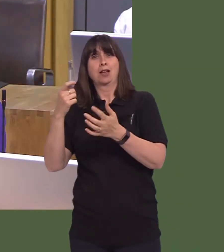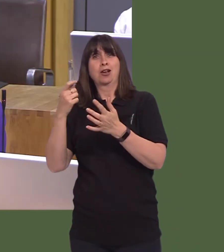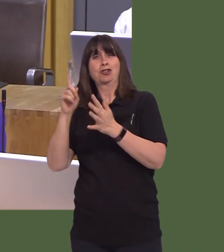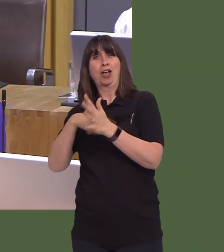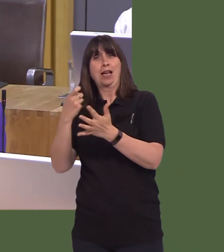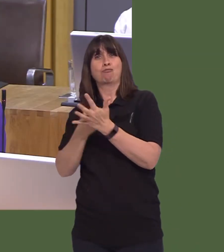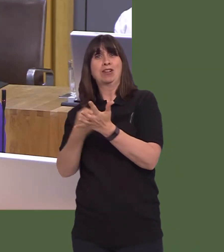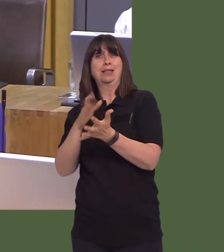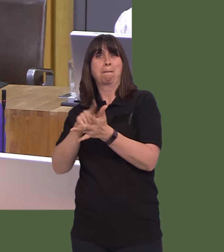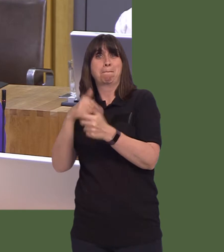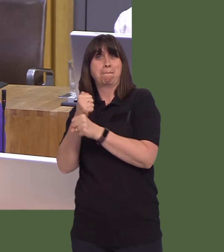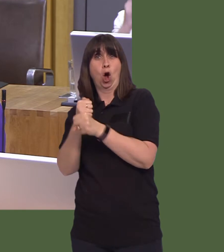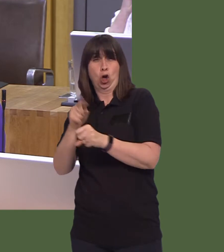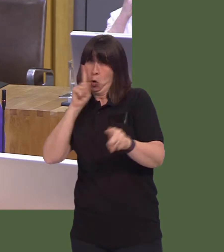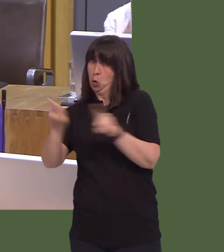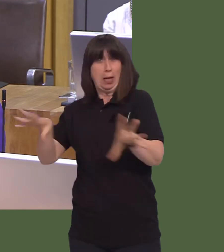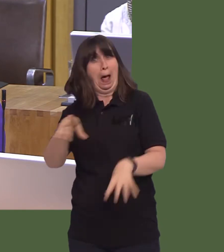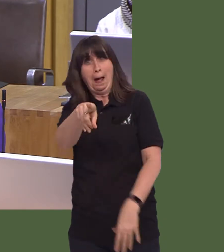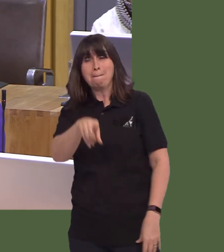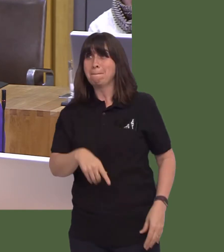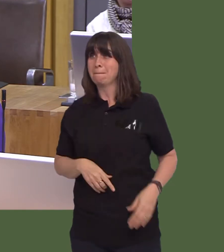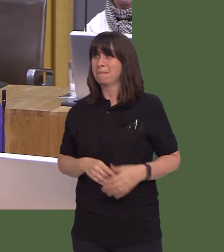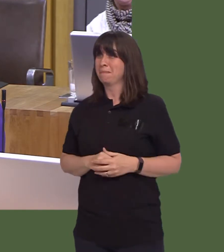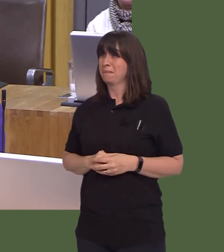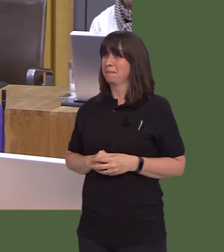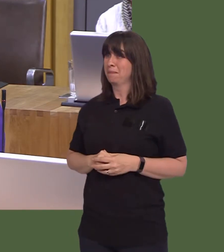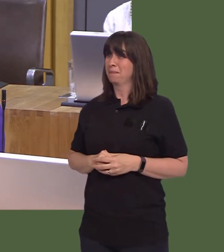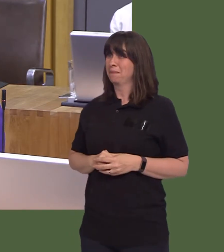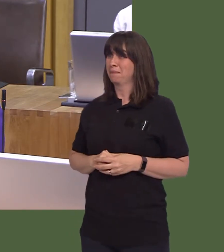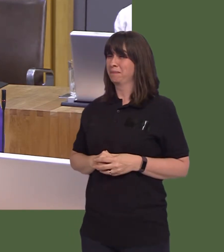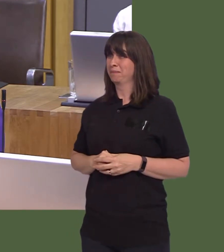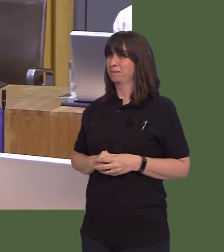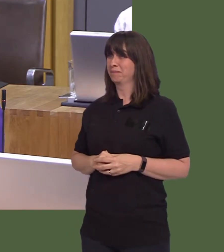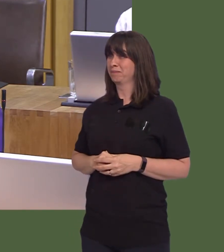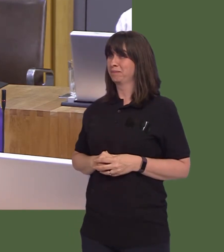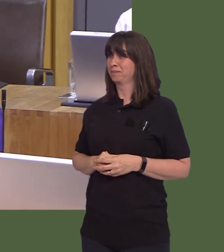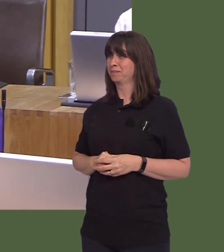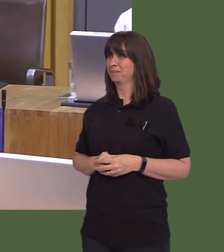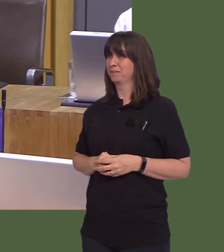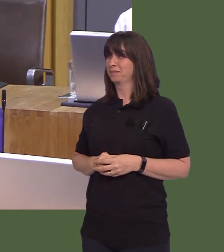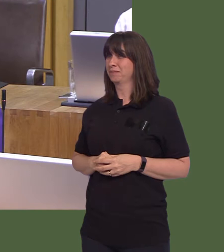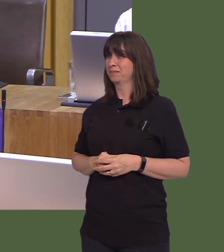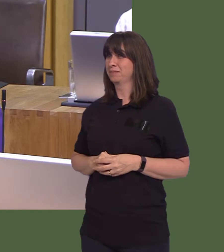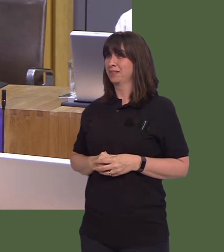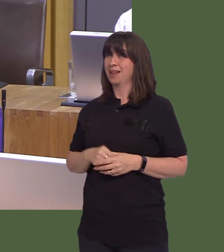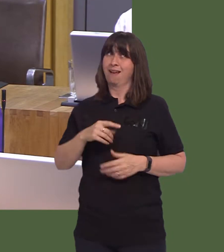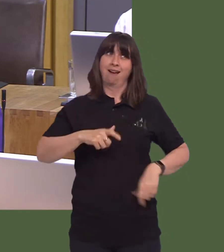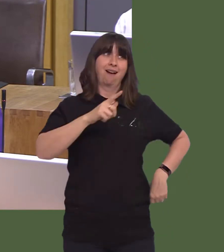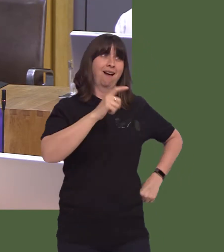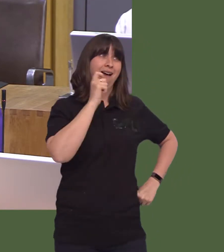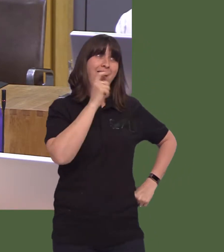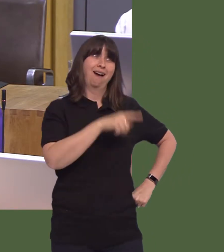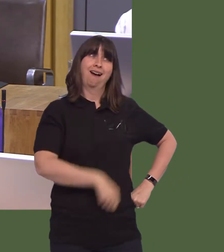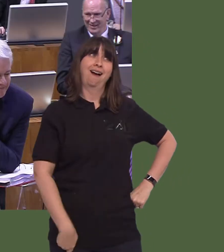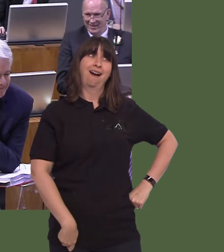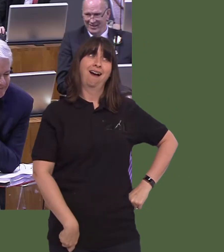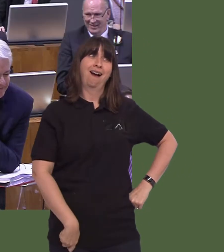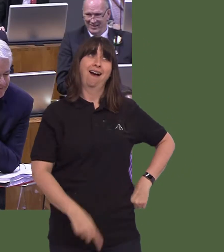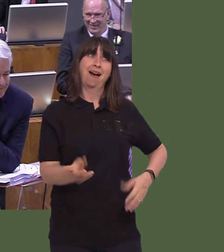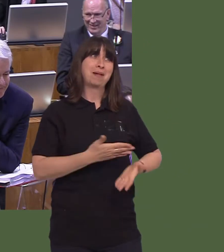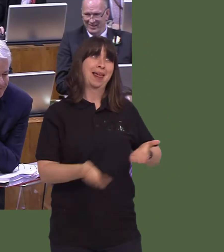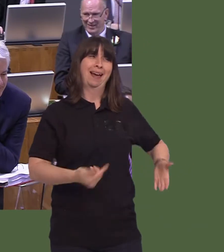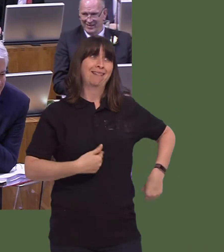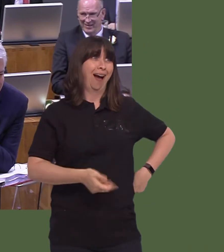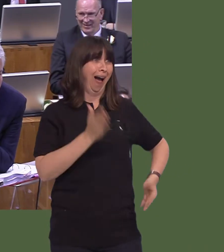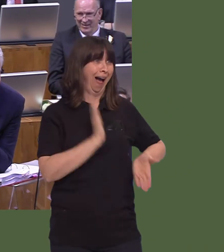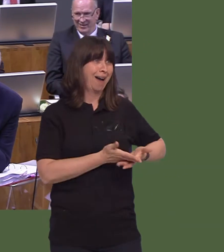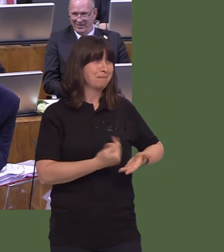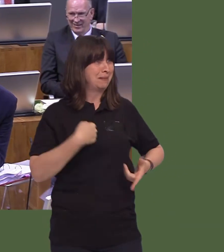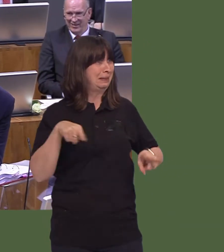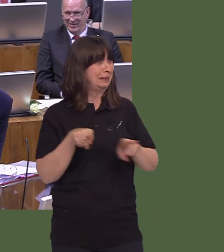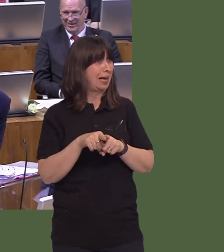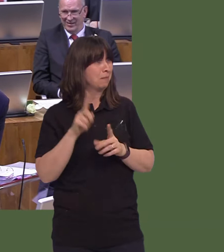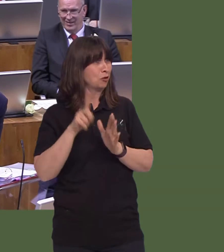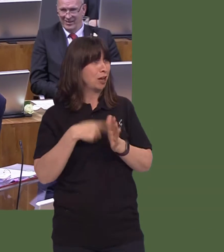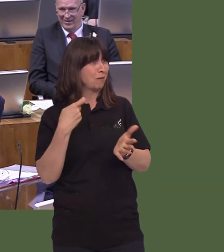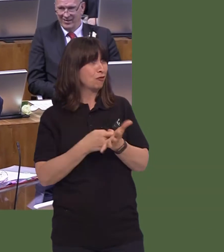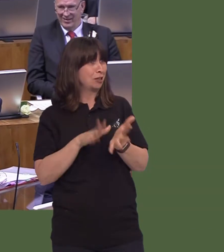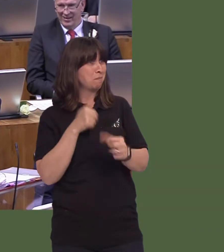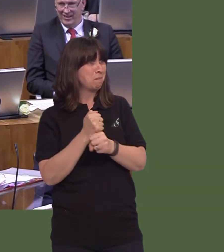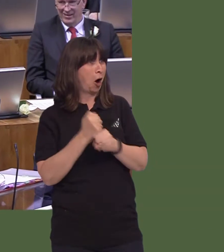Let's look at the detail.